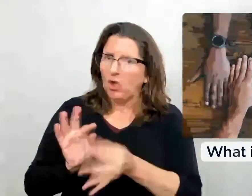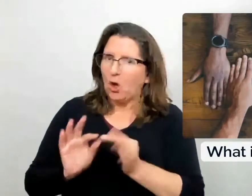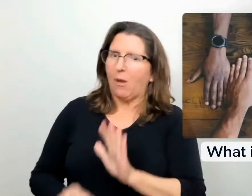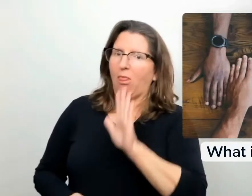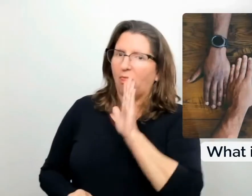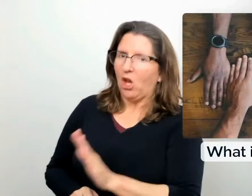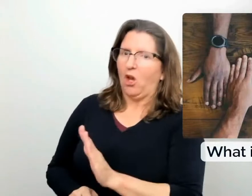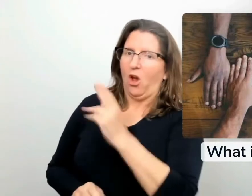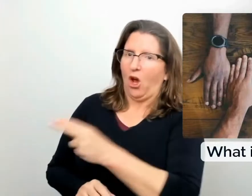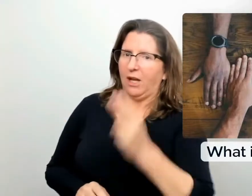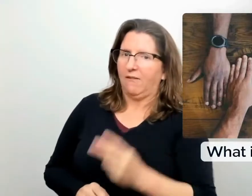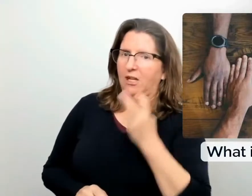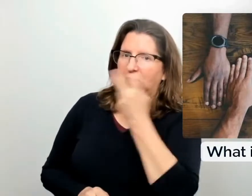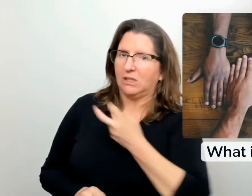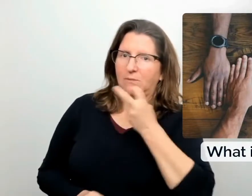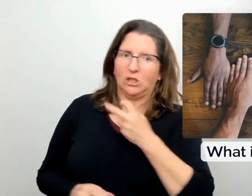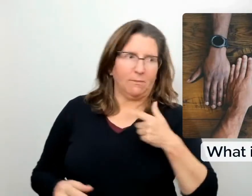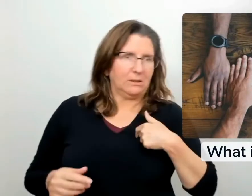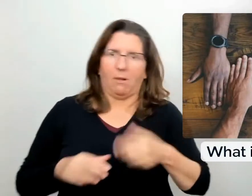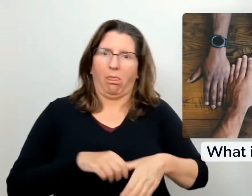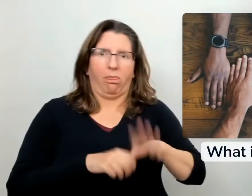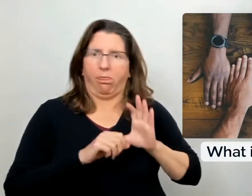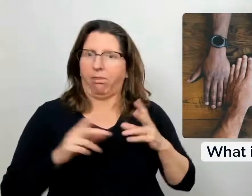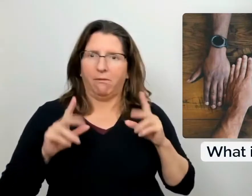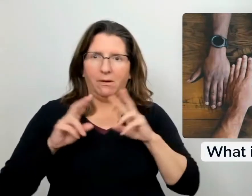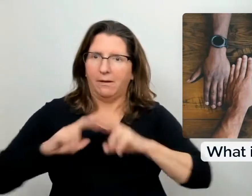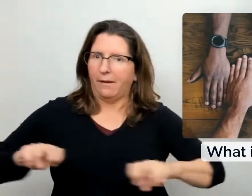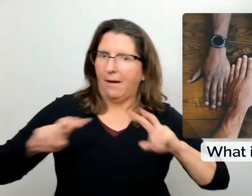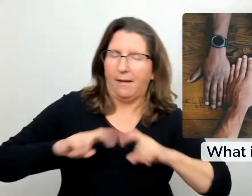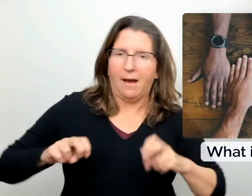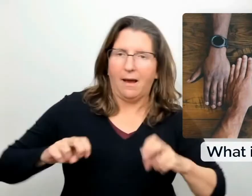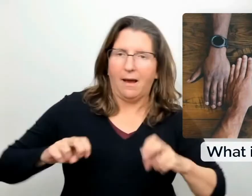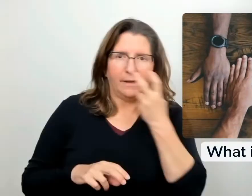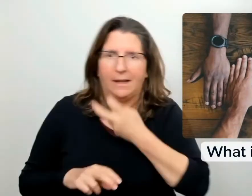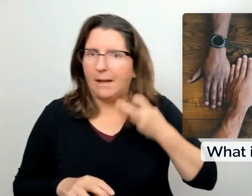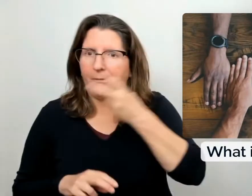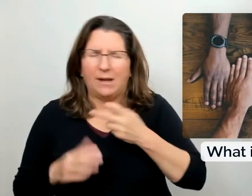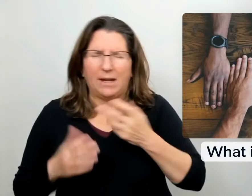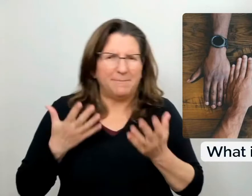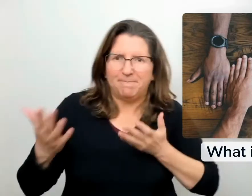The interpreter would sign for me what they were saying, since I couldn't understand any other way.